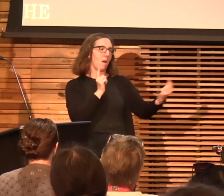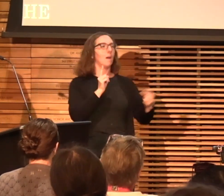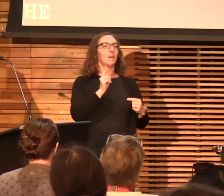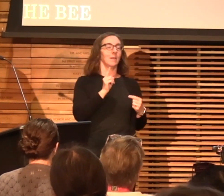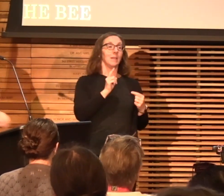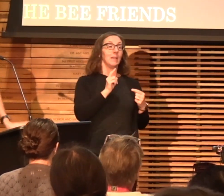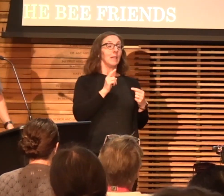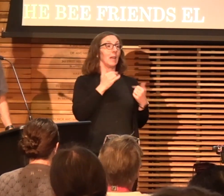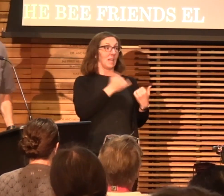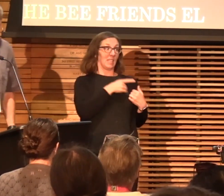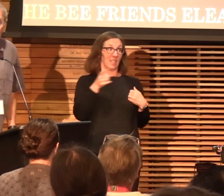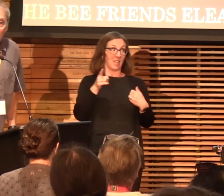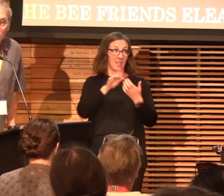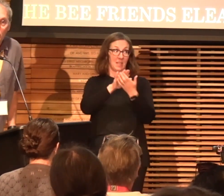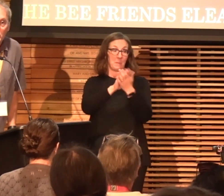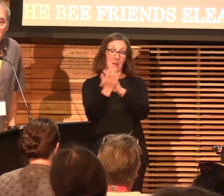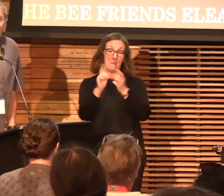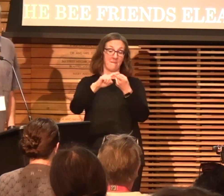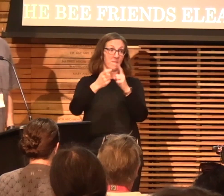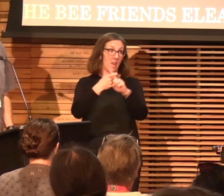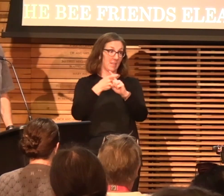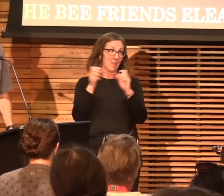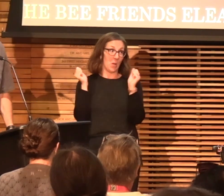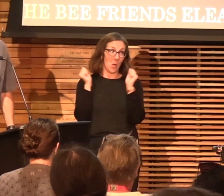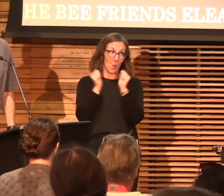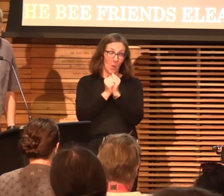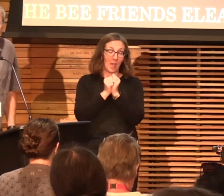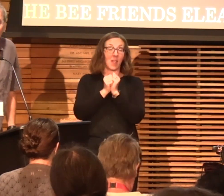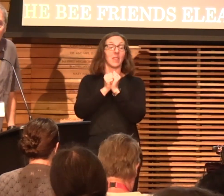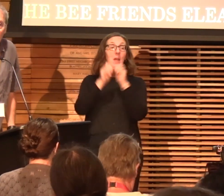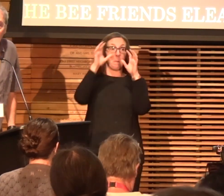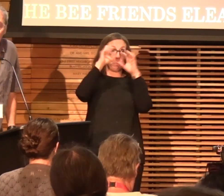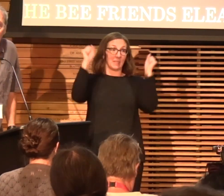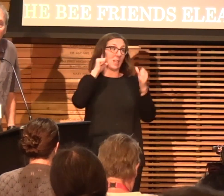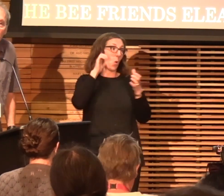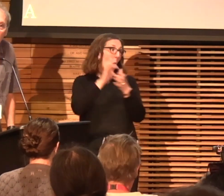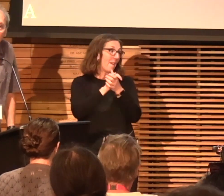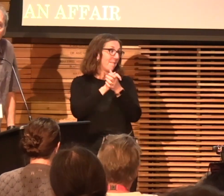and he has an affair with Eleanor Roosevelt. Which is neither here nor there, but it's a juicy piece of gossip